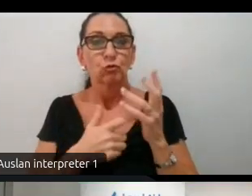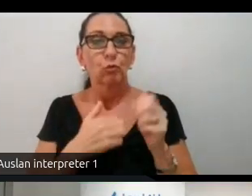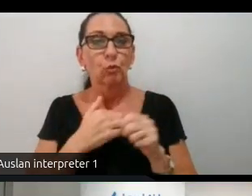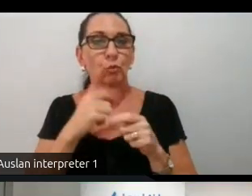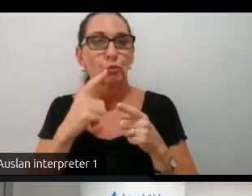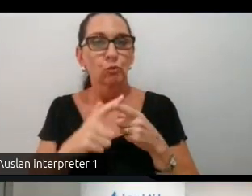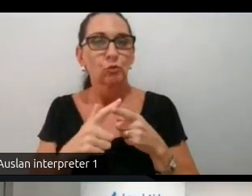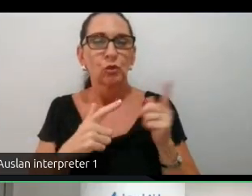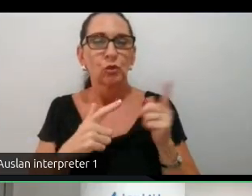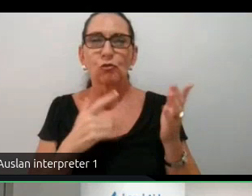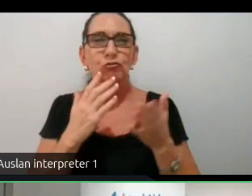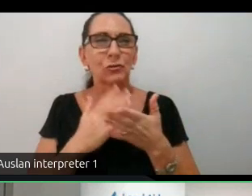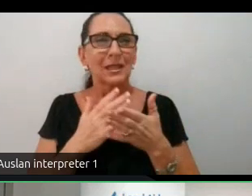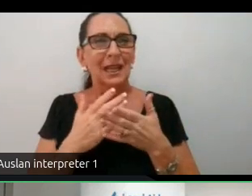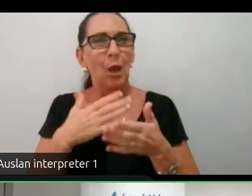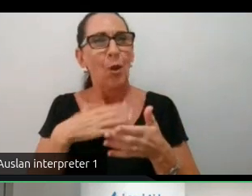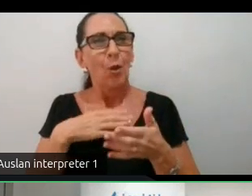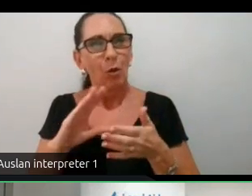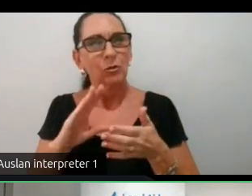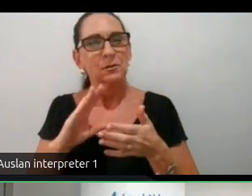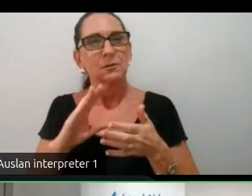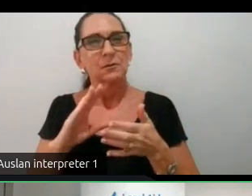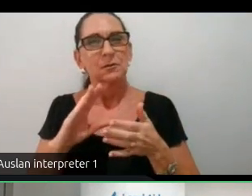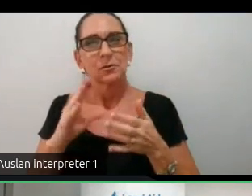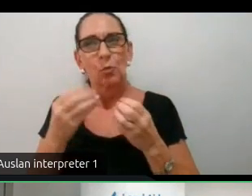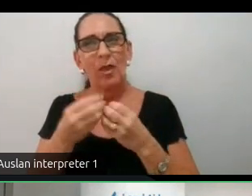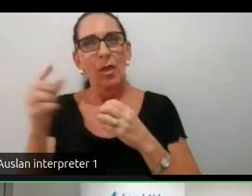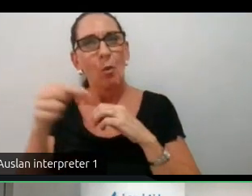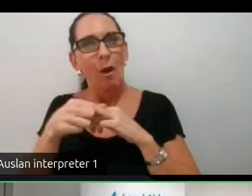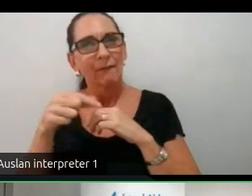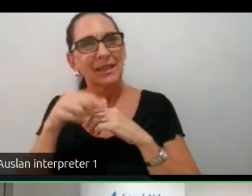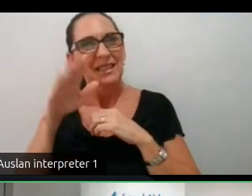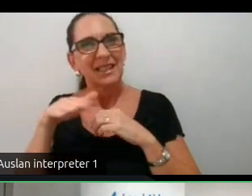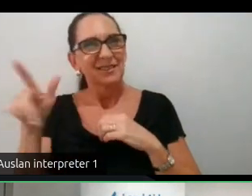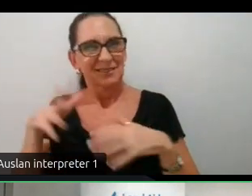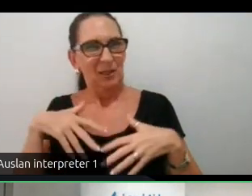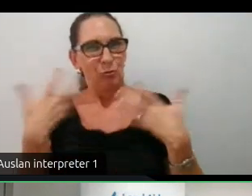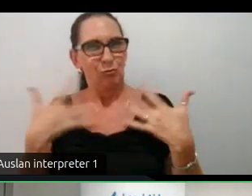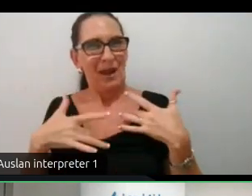got George who just just really wants his wife and kids back. He doesn't want to be in a tent.